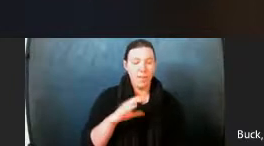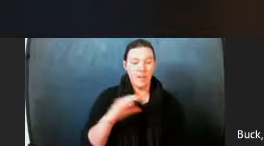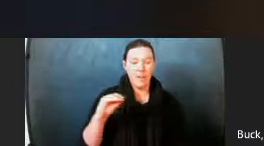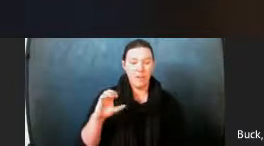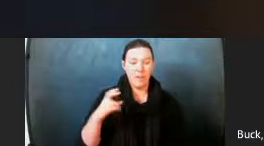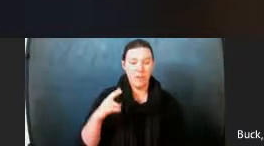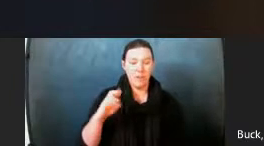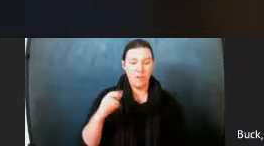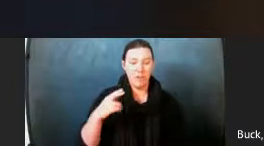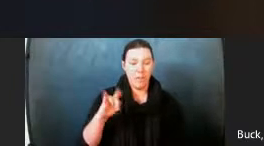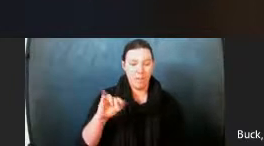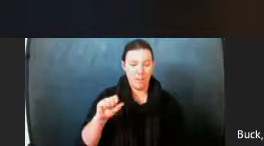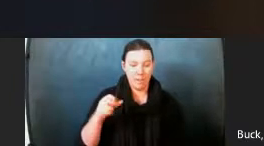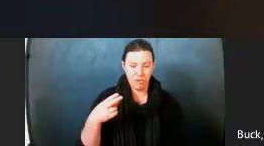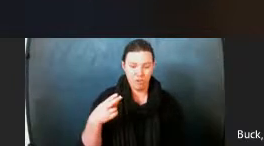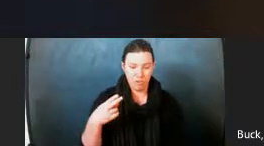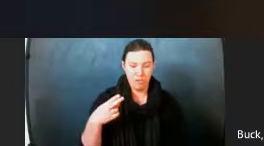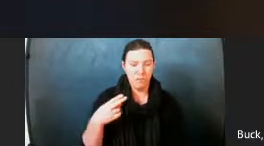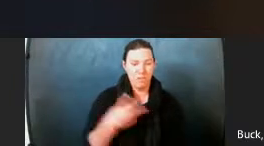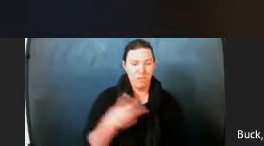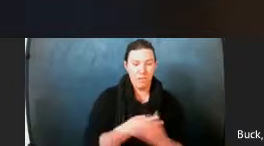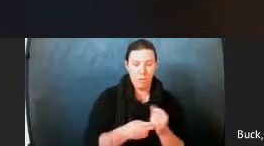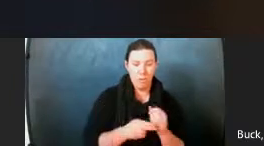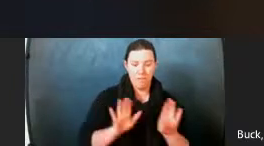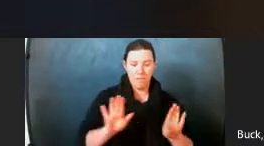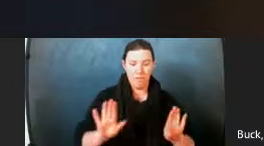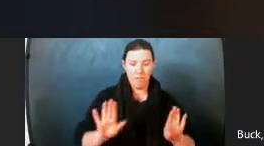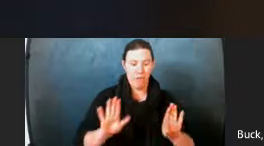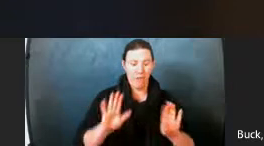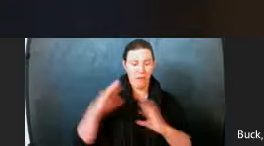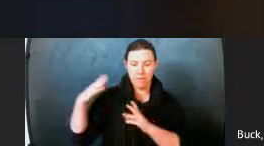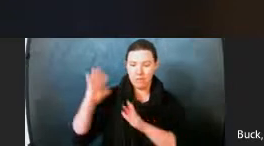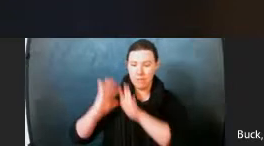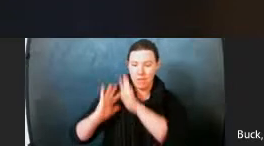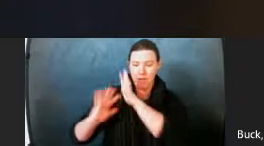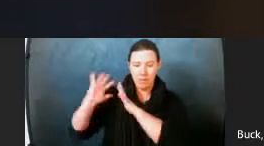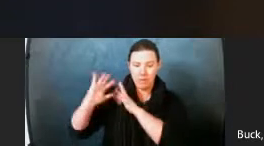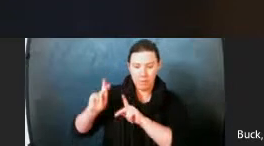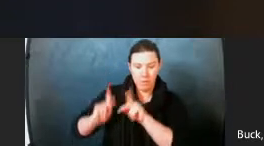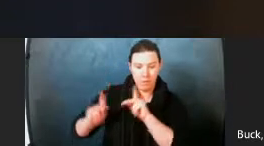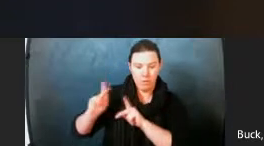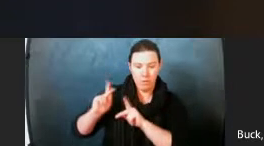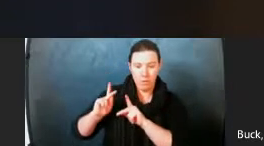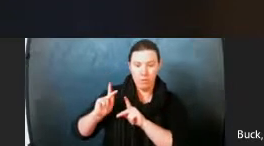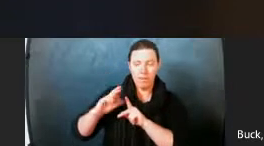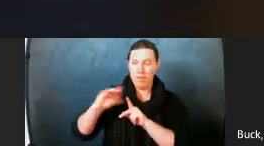I honor their ancestors and leaders who have been stewards of this land and water